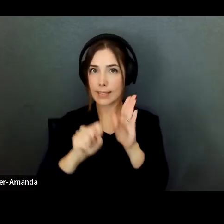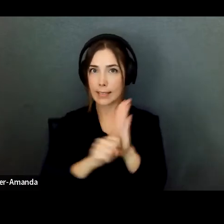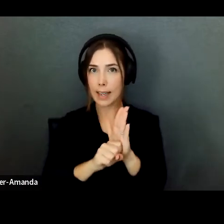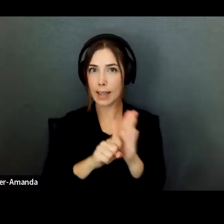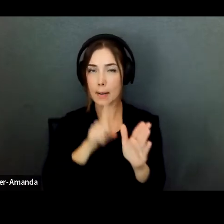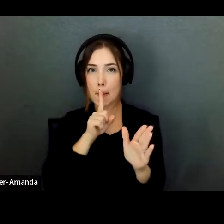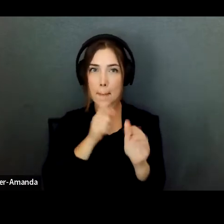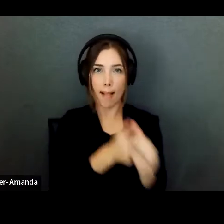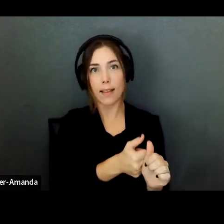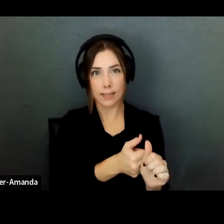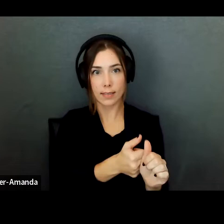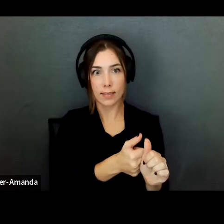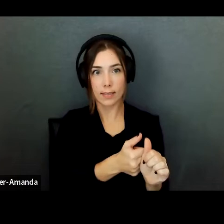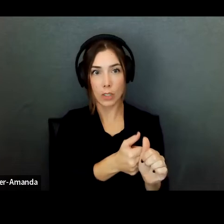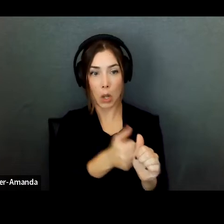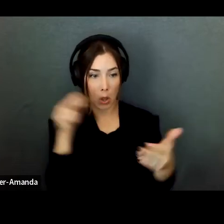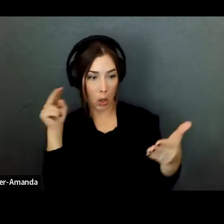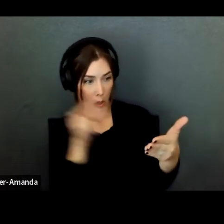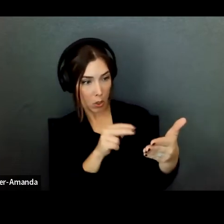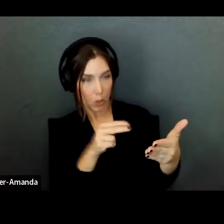attained final approval.